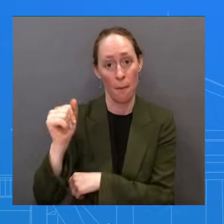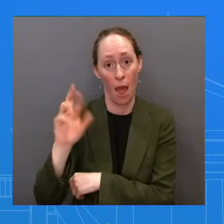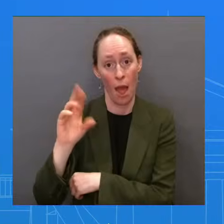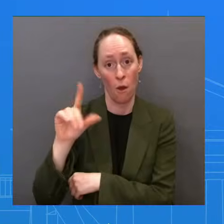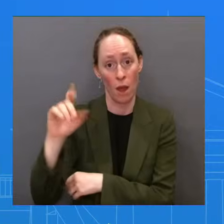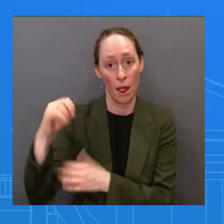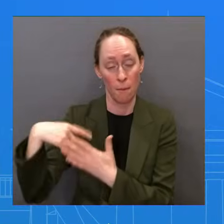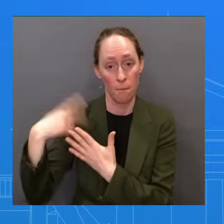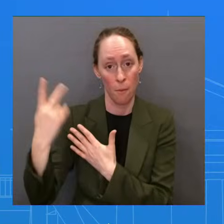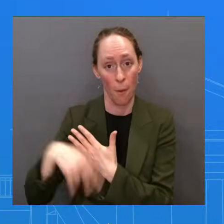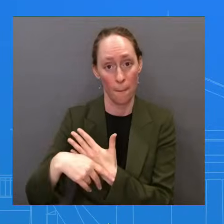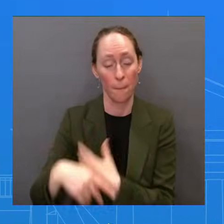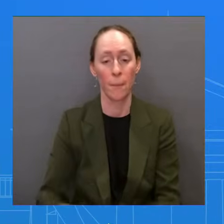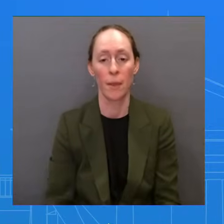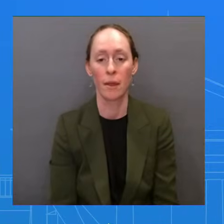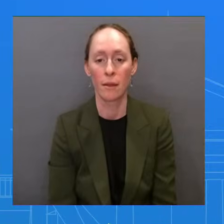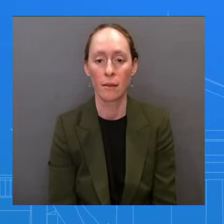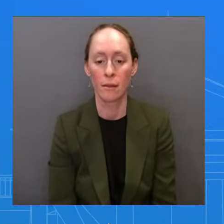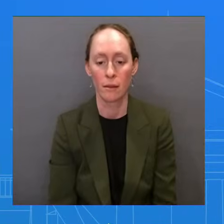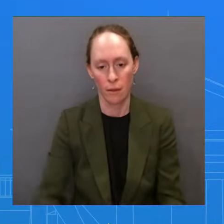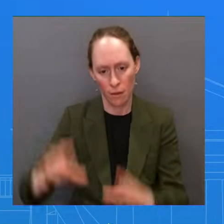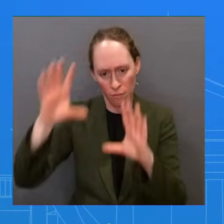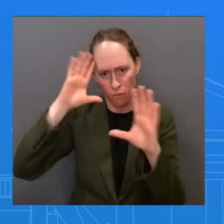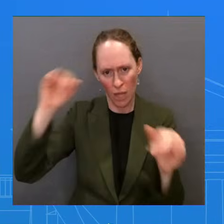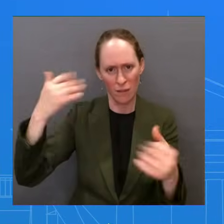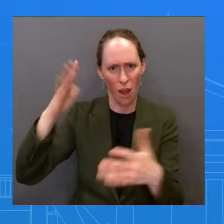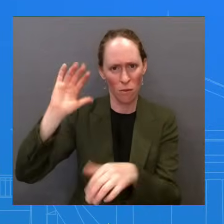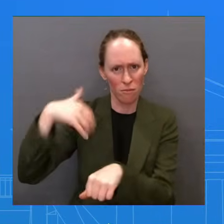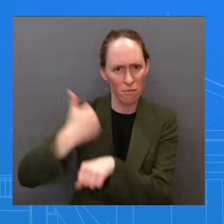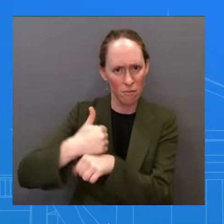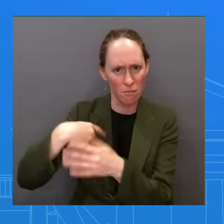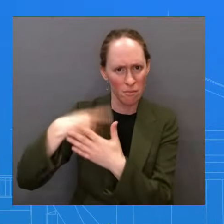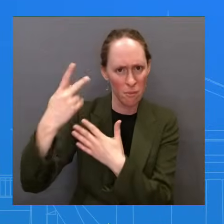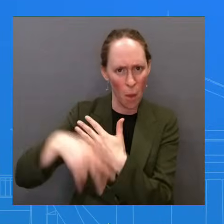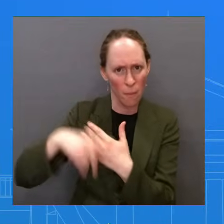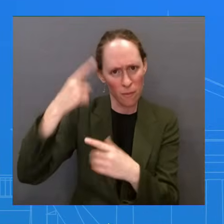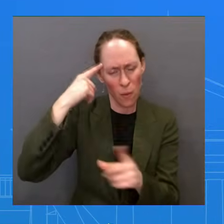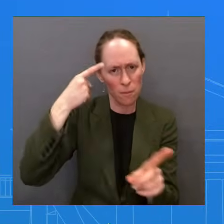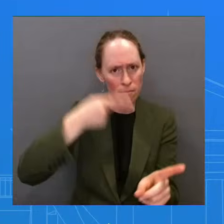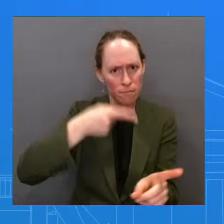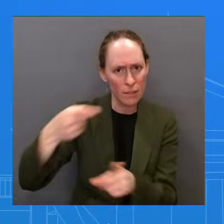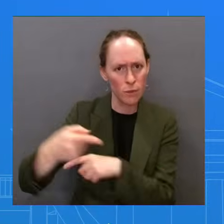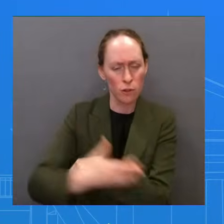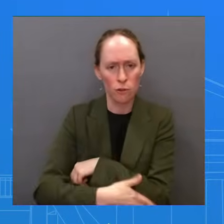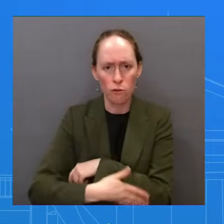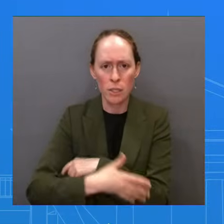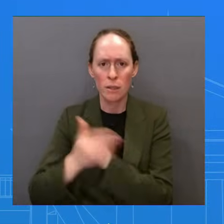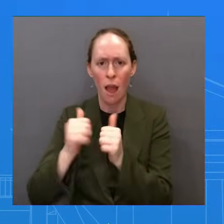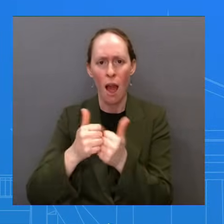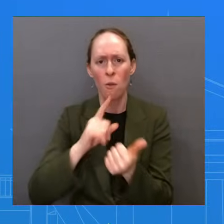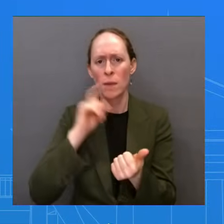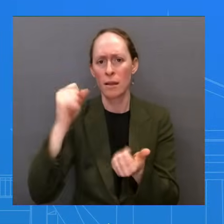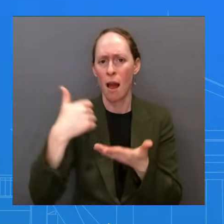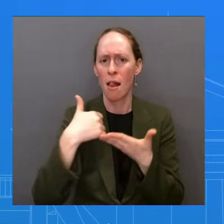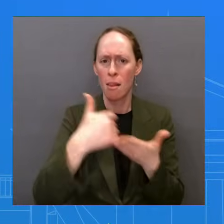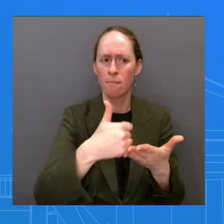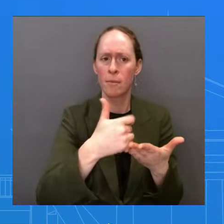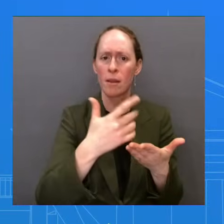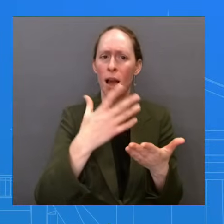on ways that we can limit illegal migration. And we have seen -- the data has shown us that it has gone down by more than 90 percent. That was what I was speaking to.